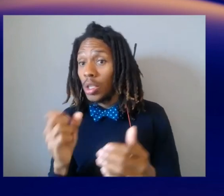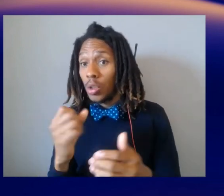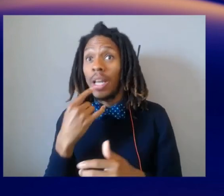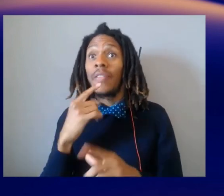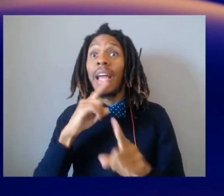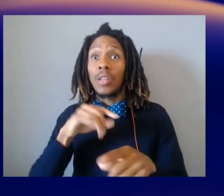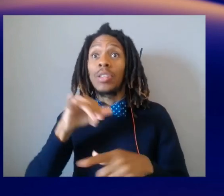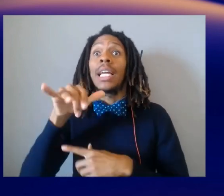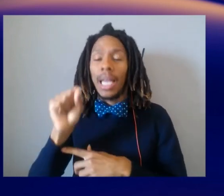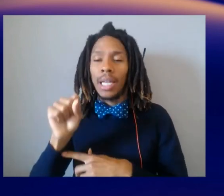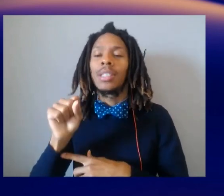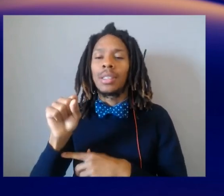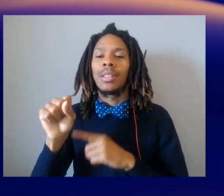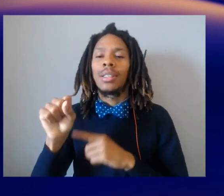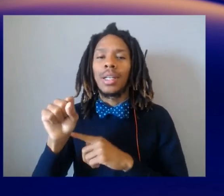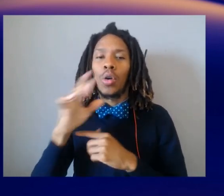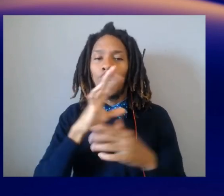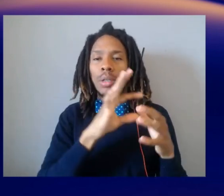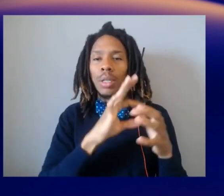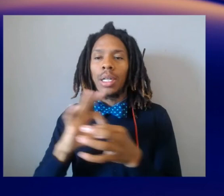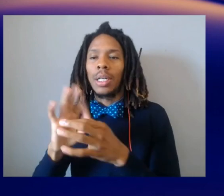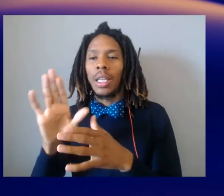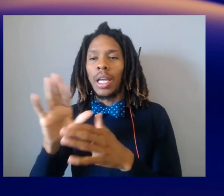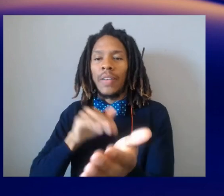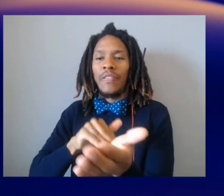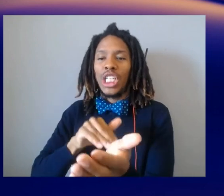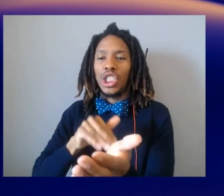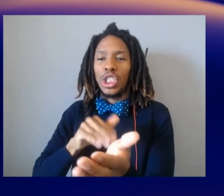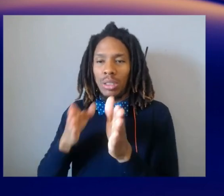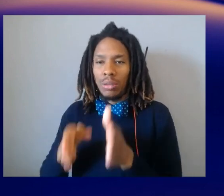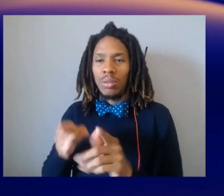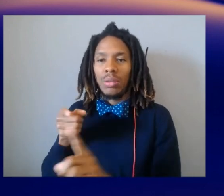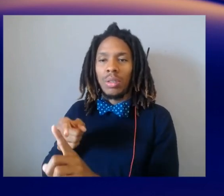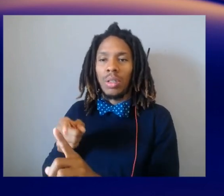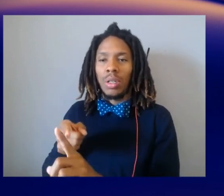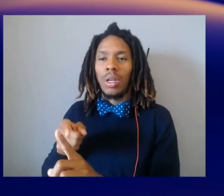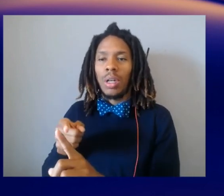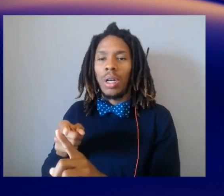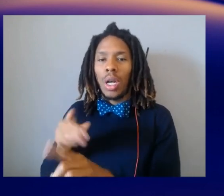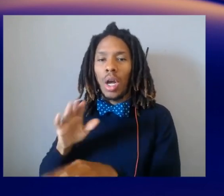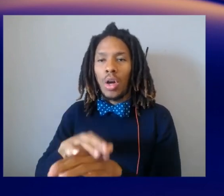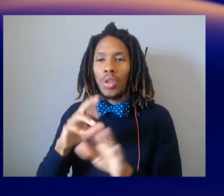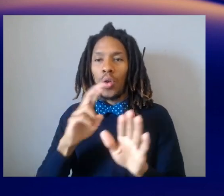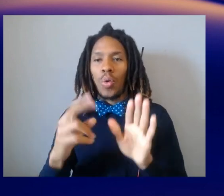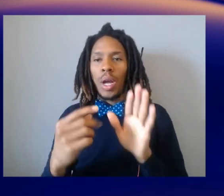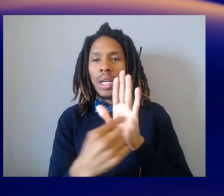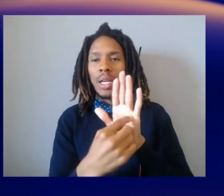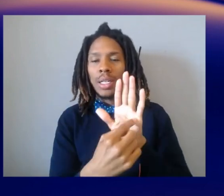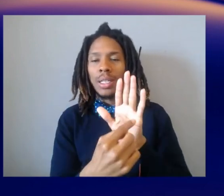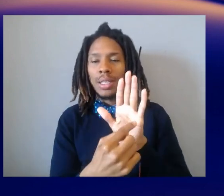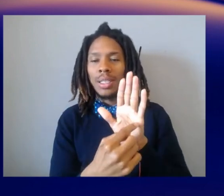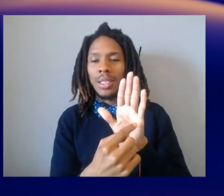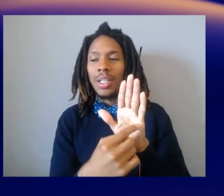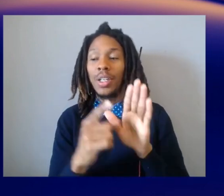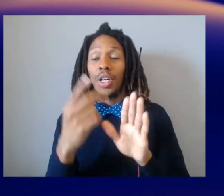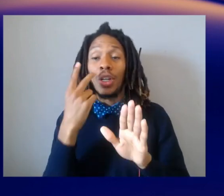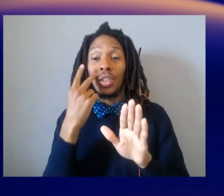it's actually gonna connect them to their physician, over on the right. So you'll actually see their physician come in,